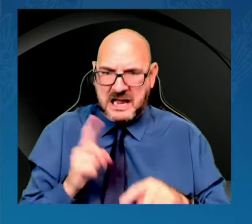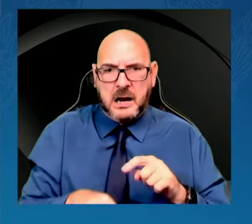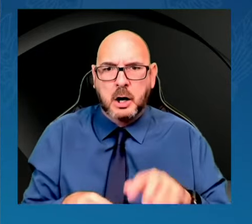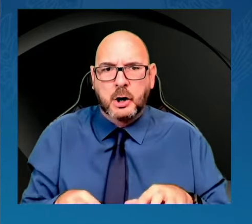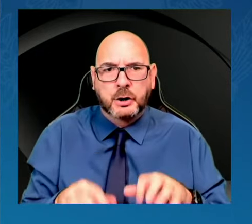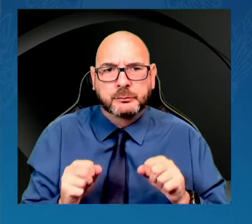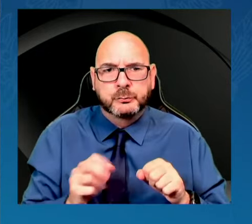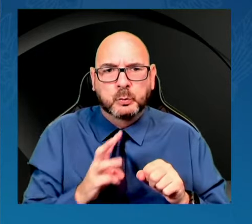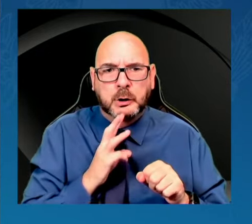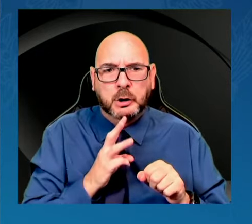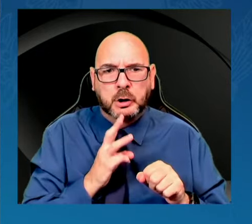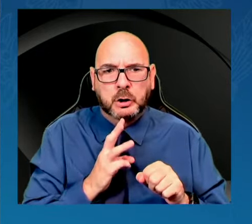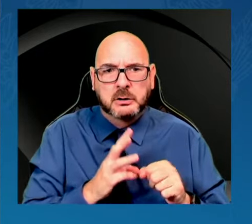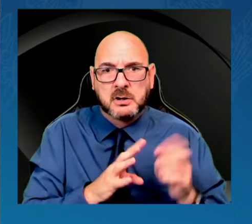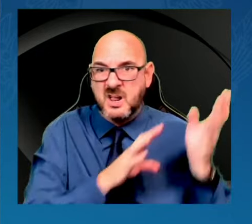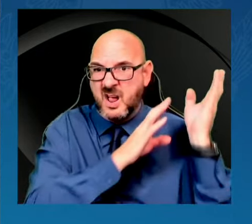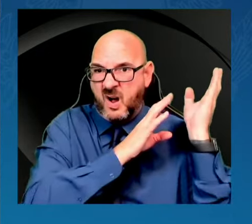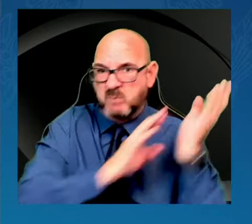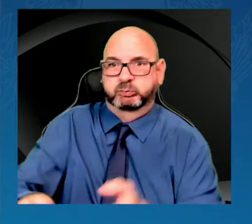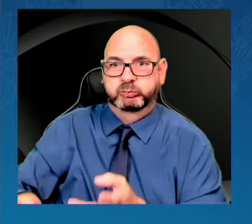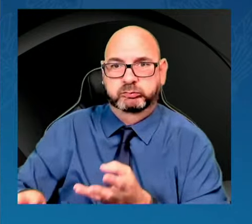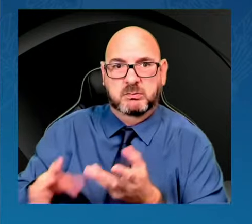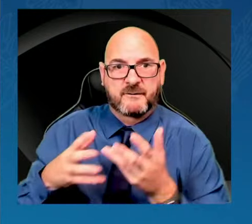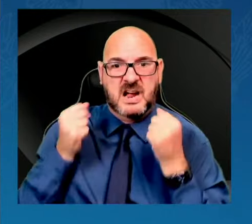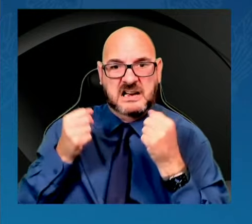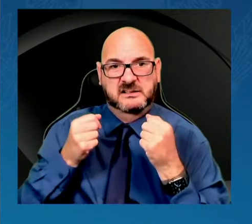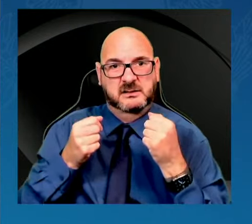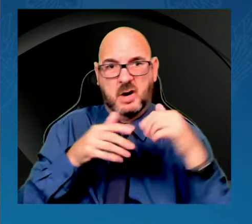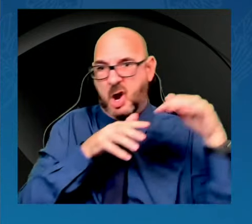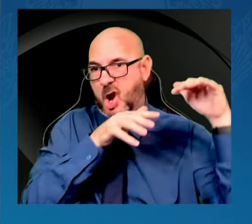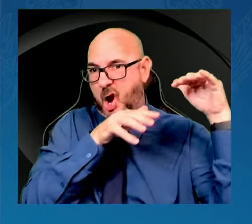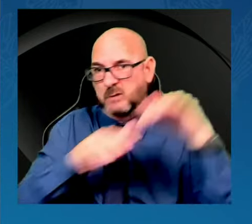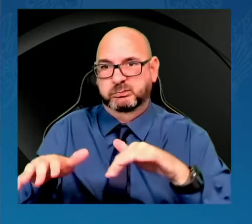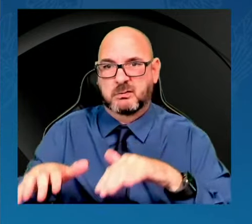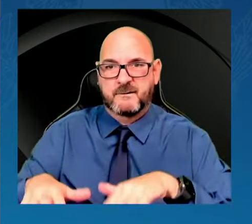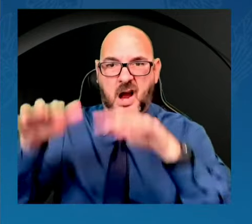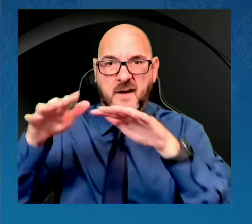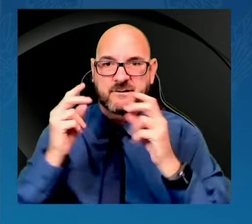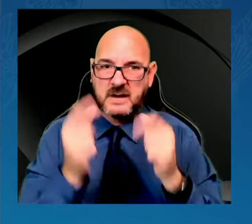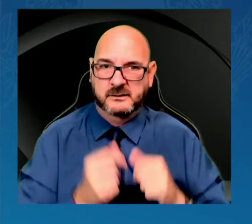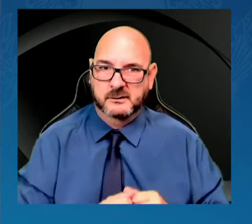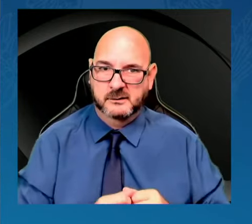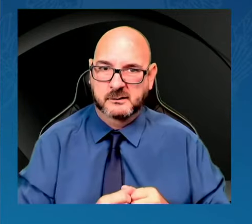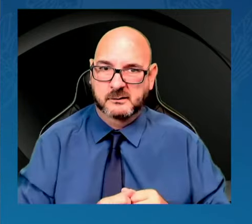But we're looking at everything from drought to extreme rain and snow. And here in Colorado,